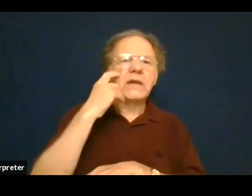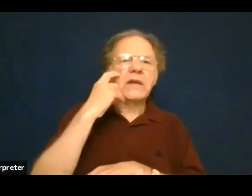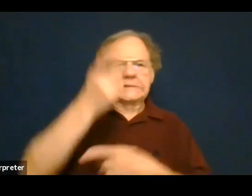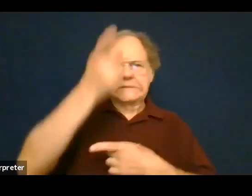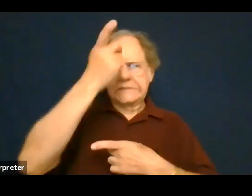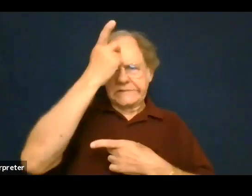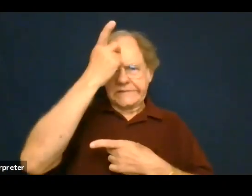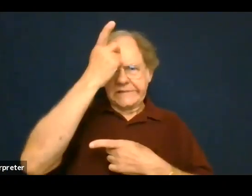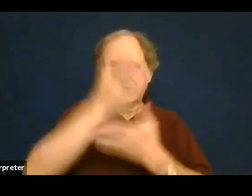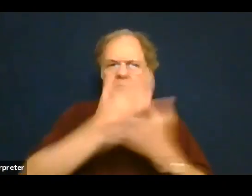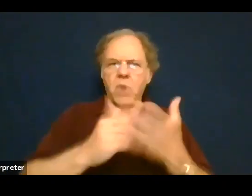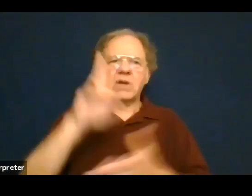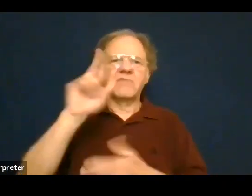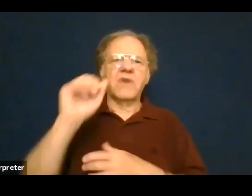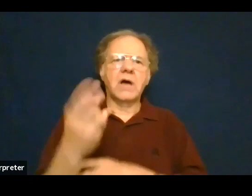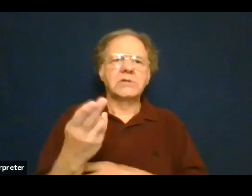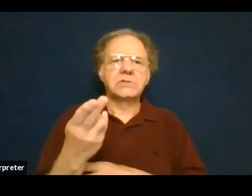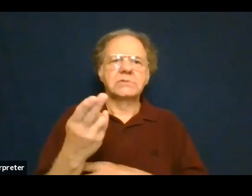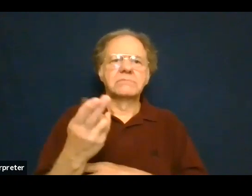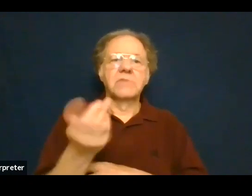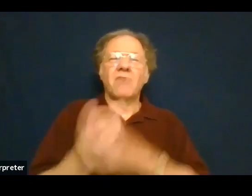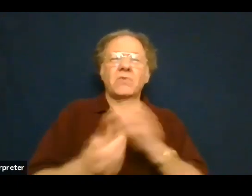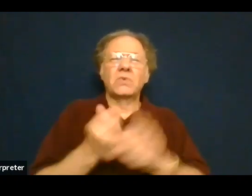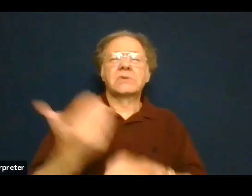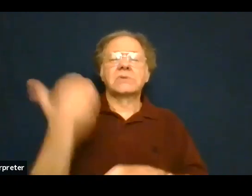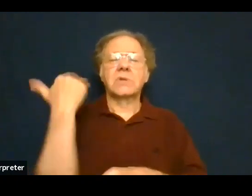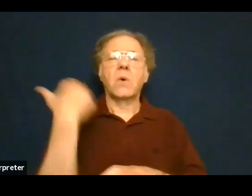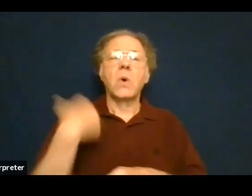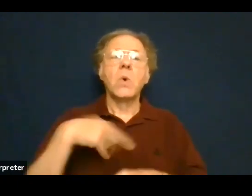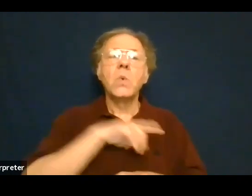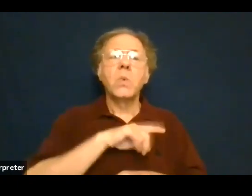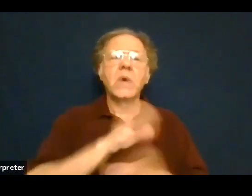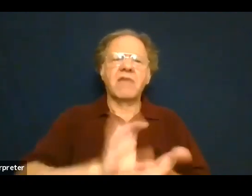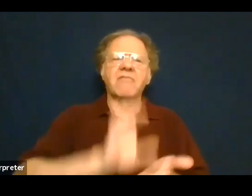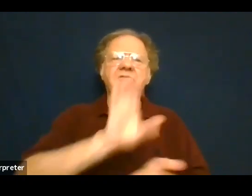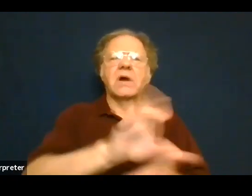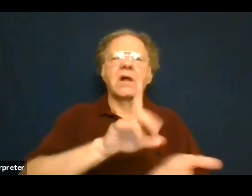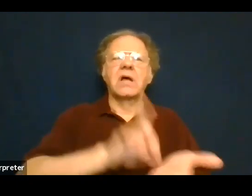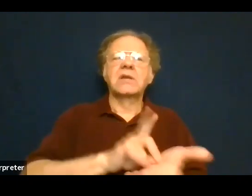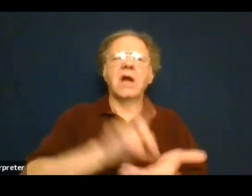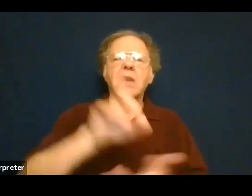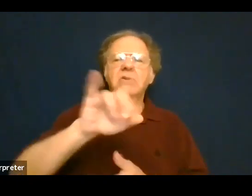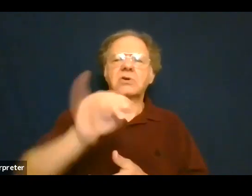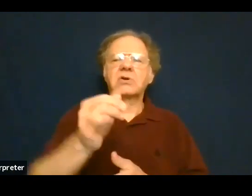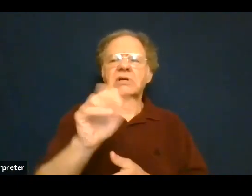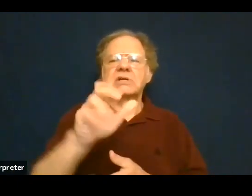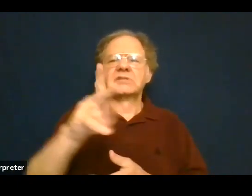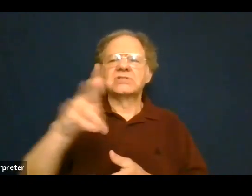And, a few years ago, in fact, we funded Dr. Jackie Duncan at UCSF and Dr. Joe Carroll,